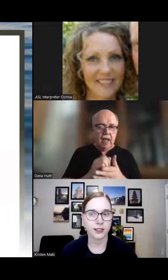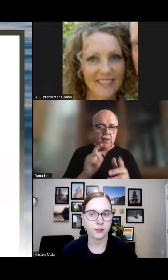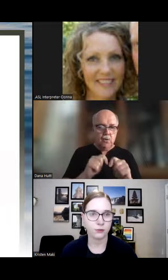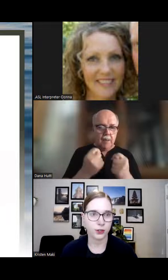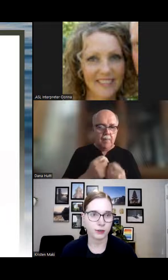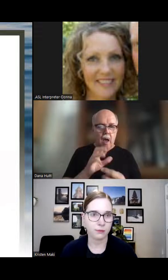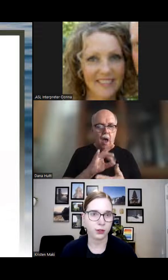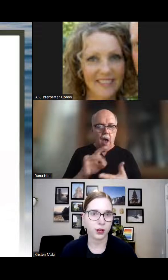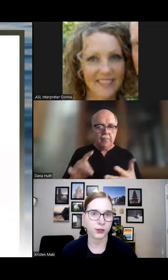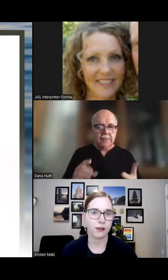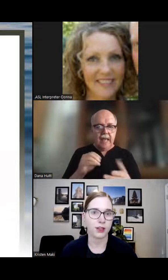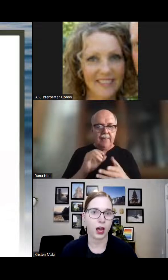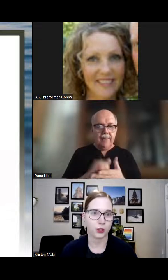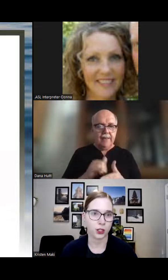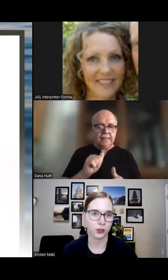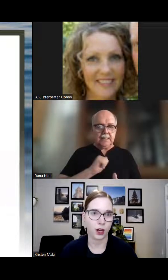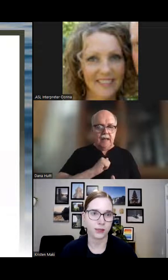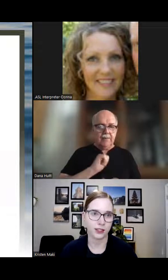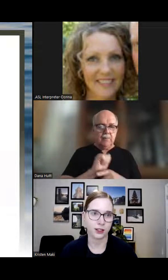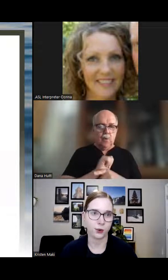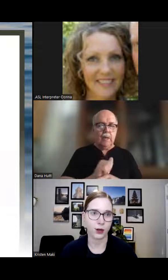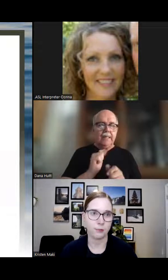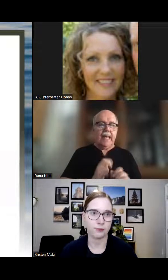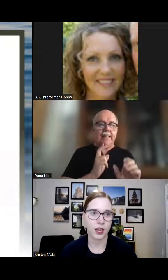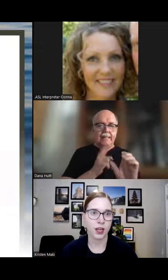And we've got someone asking, can employee